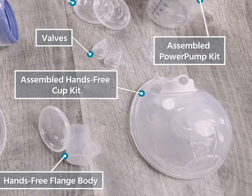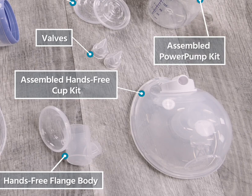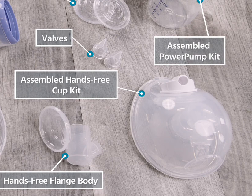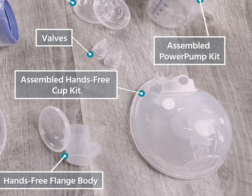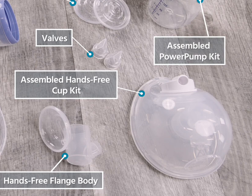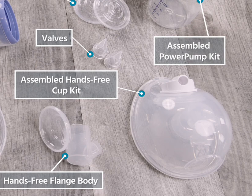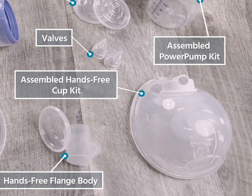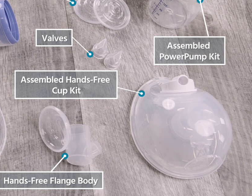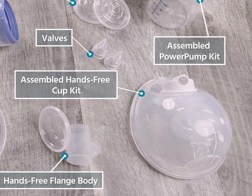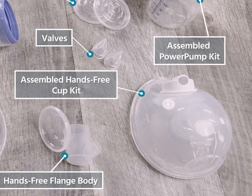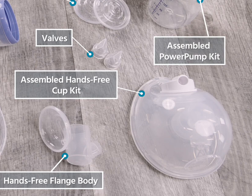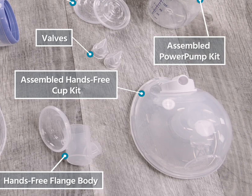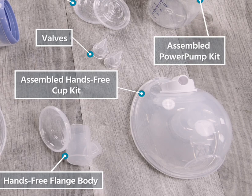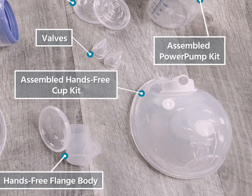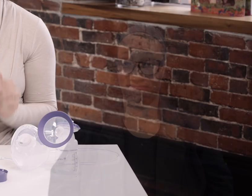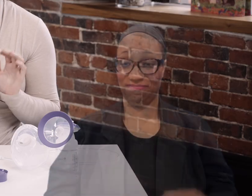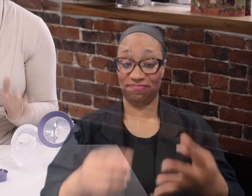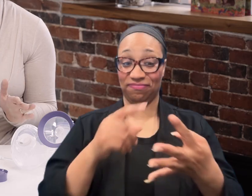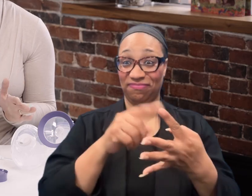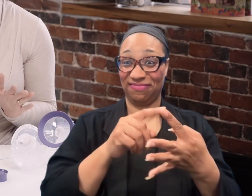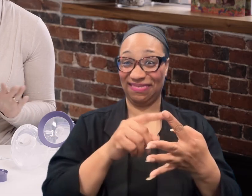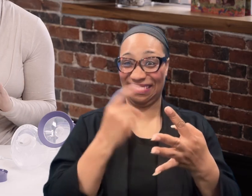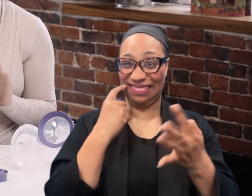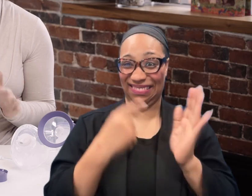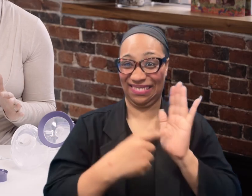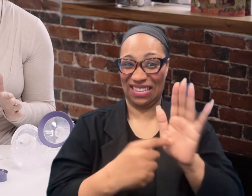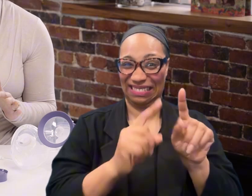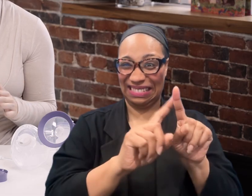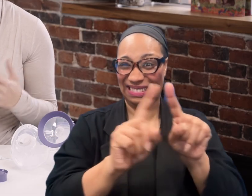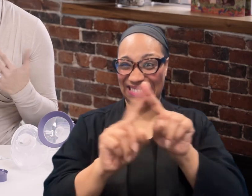Let's jump into how to assemble this. Now, we do need to take this in two pieces because